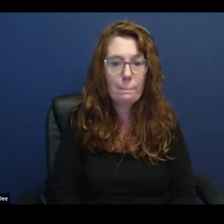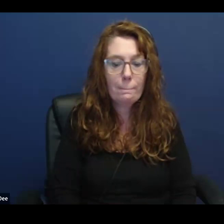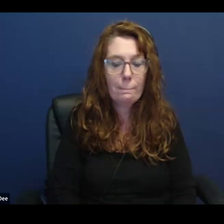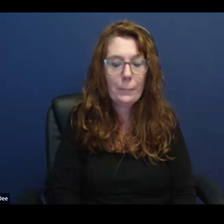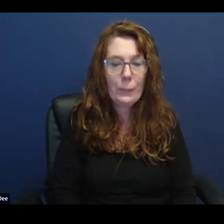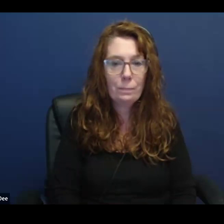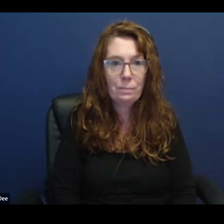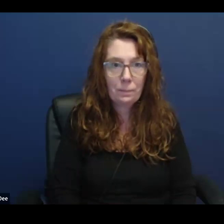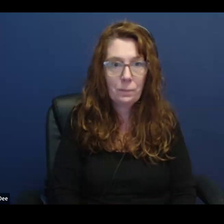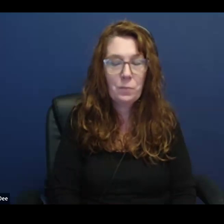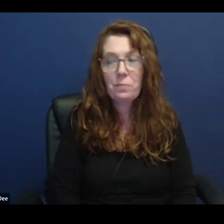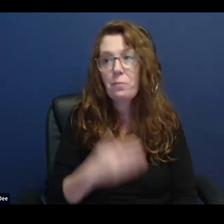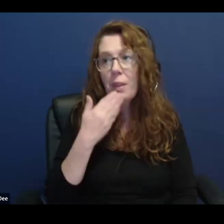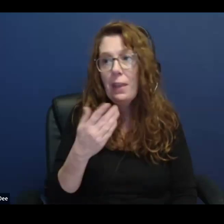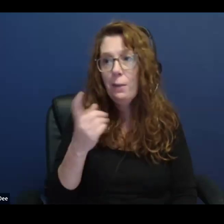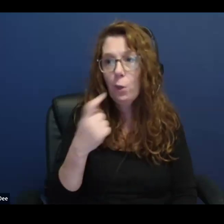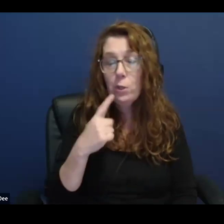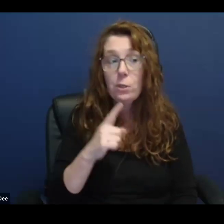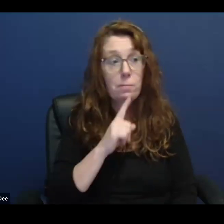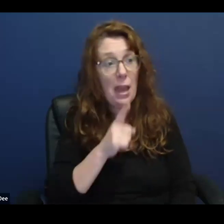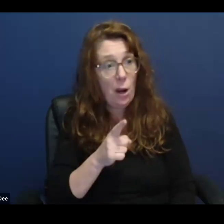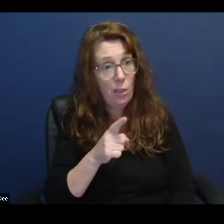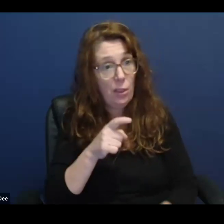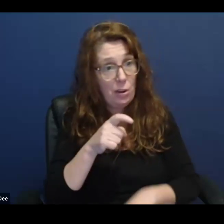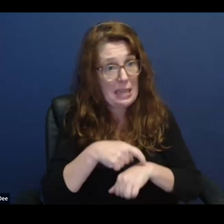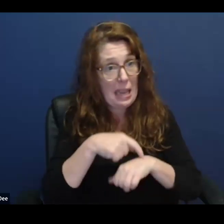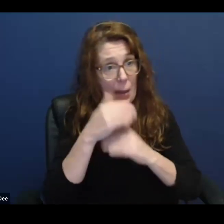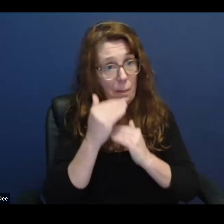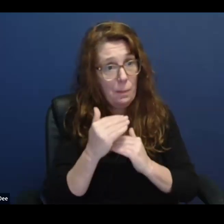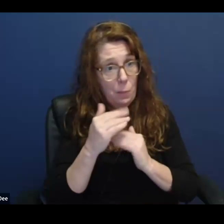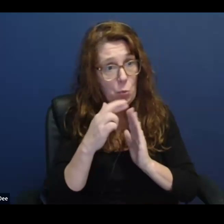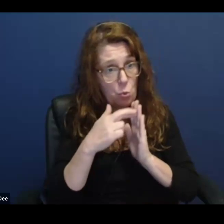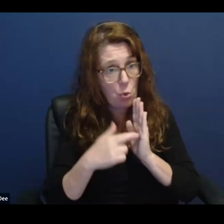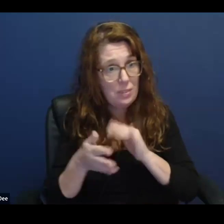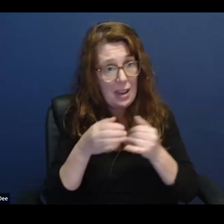All right. Thank you for that question. Are there timebound rules, deadlines for responding